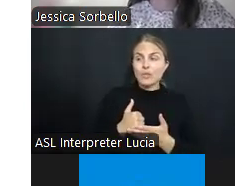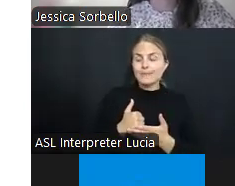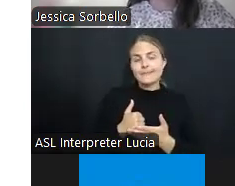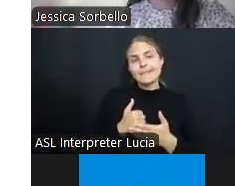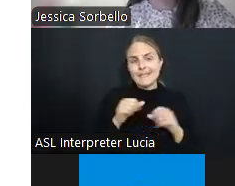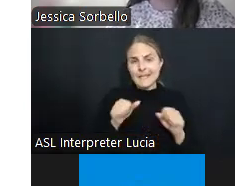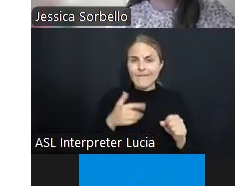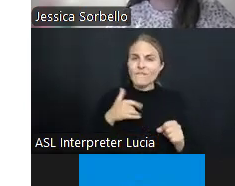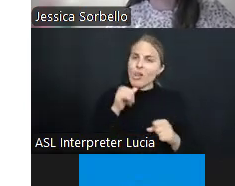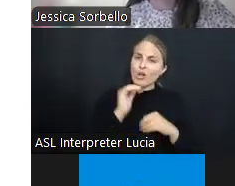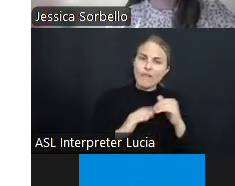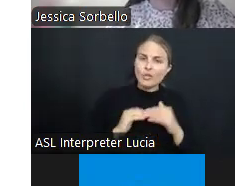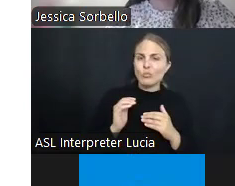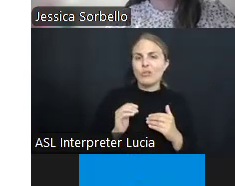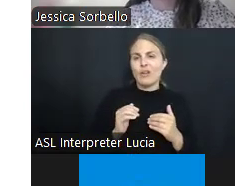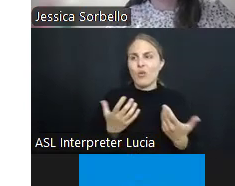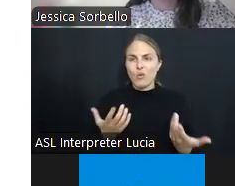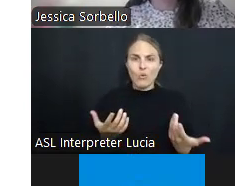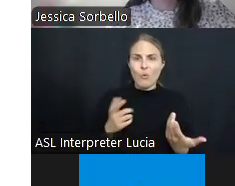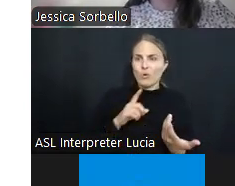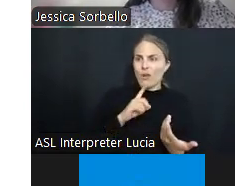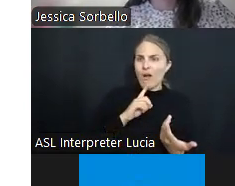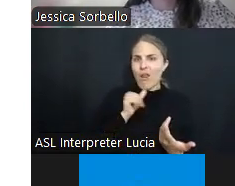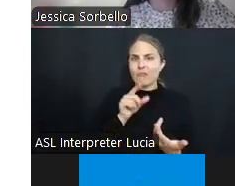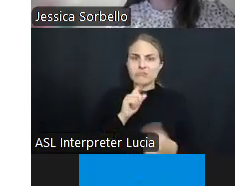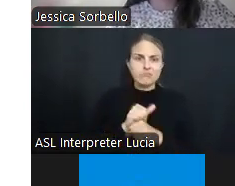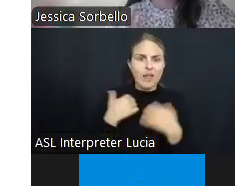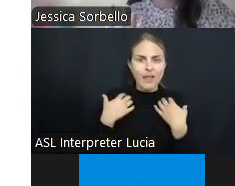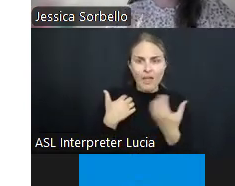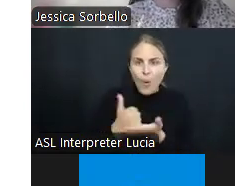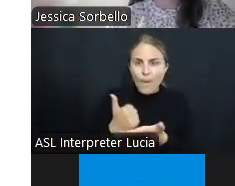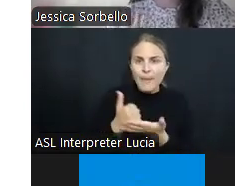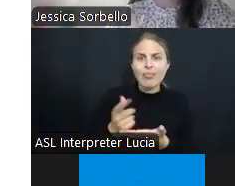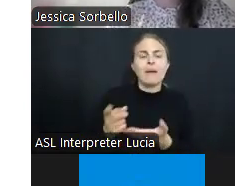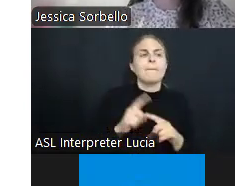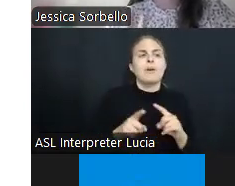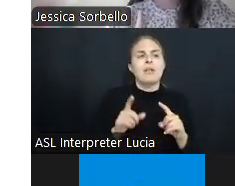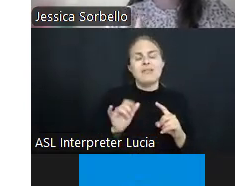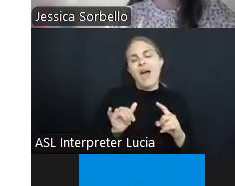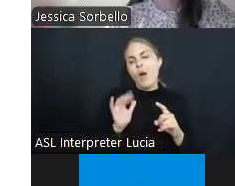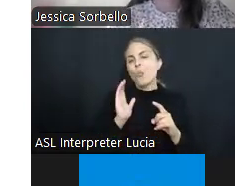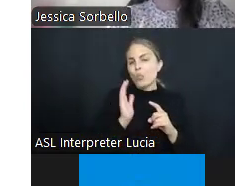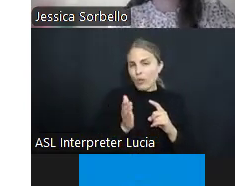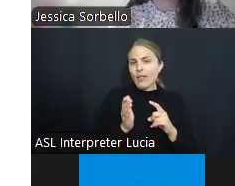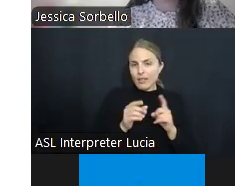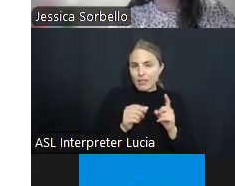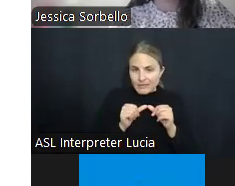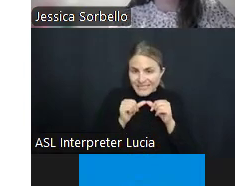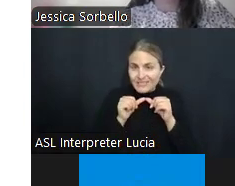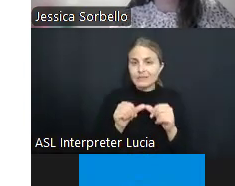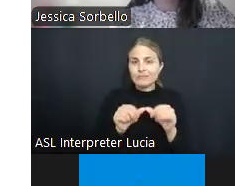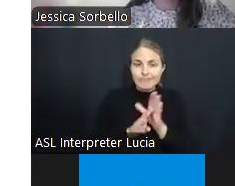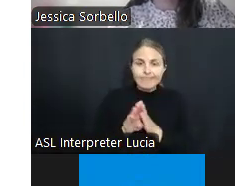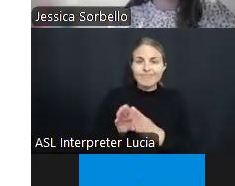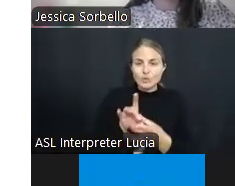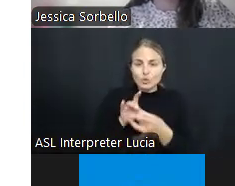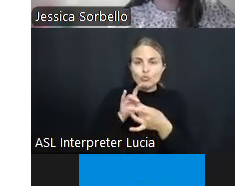report